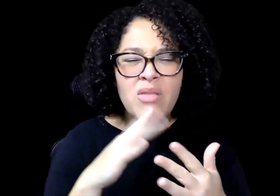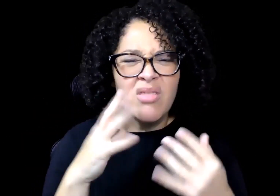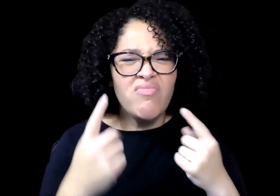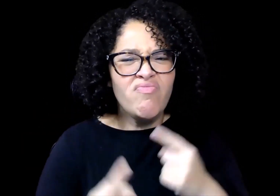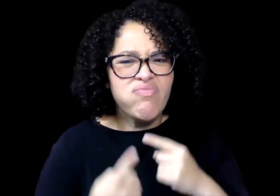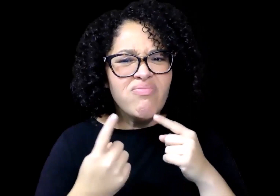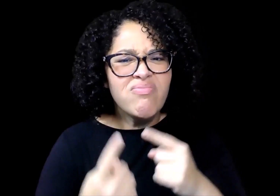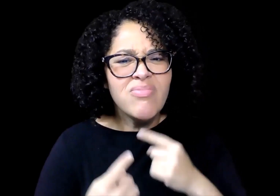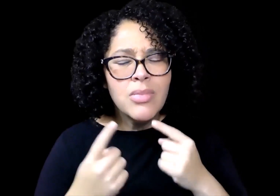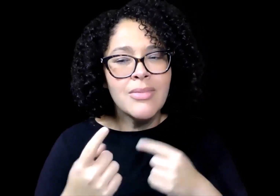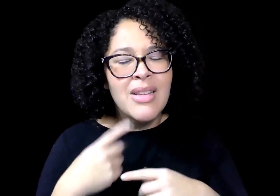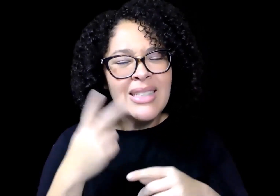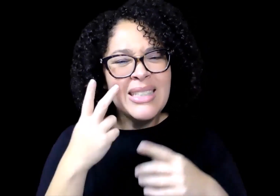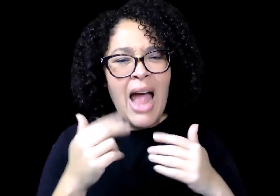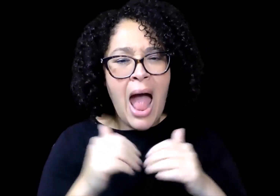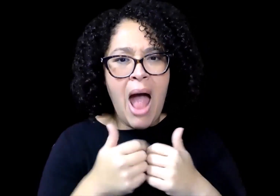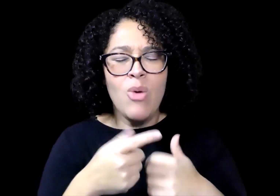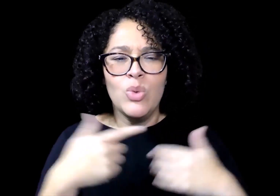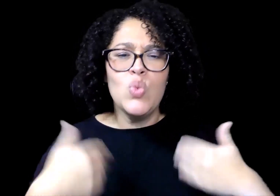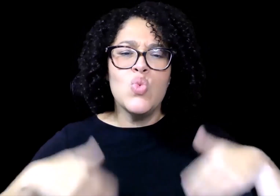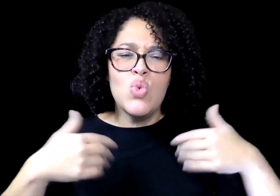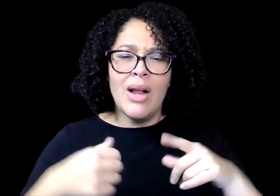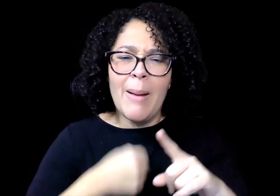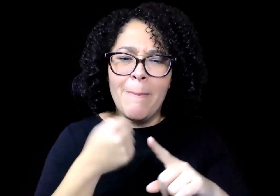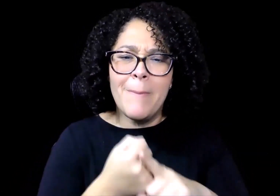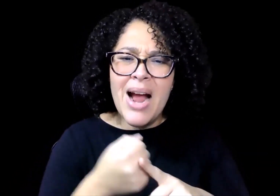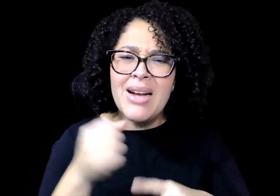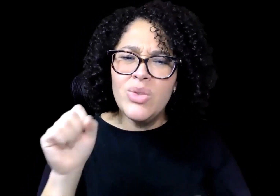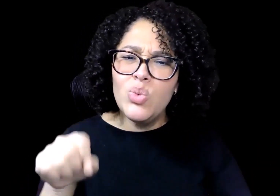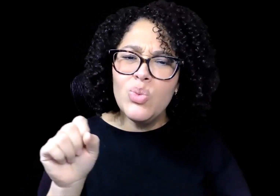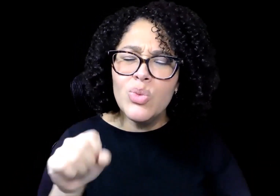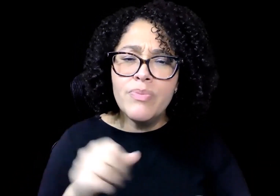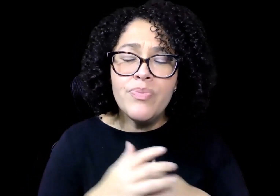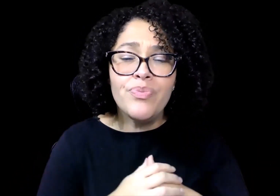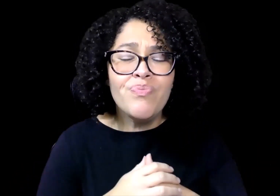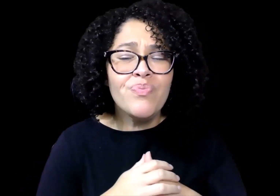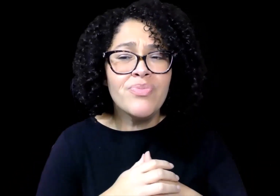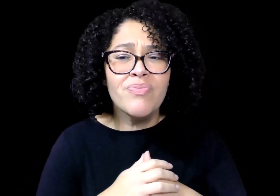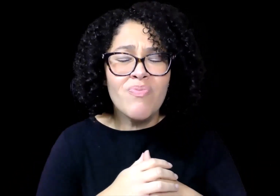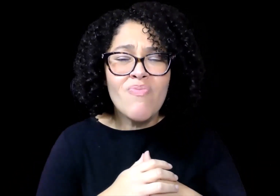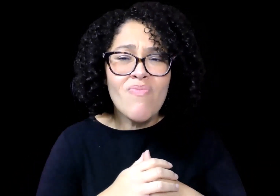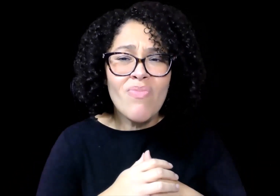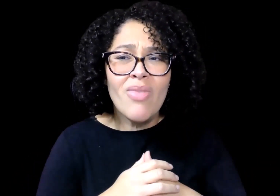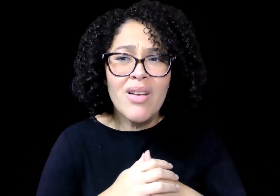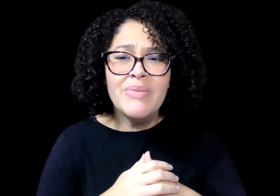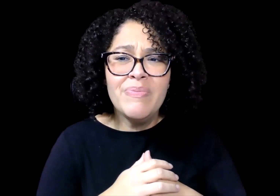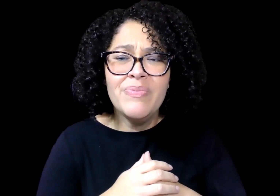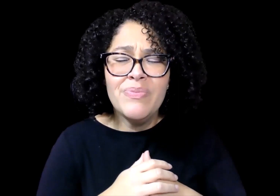with using zoom and that's been a real struggle for families is having a huge impact on the kids